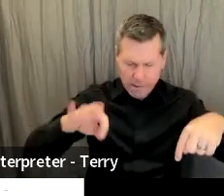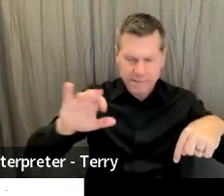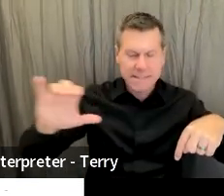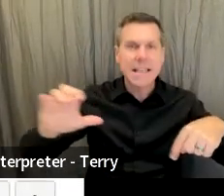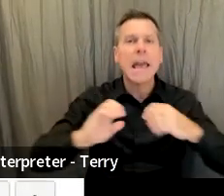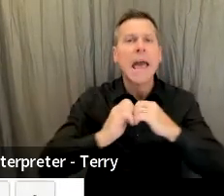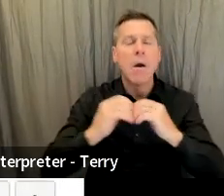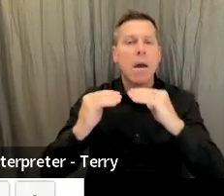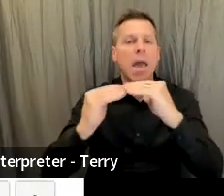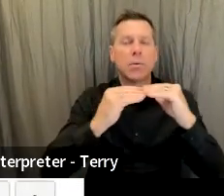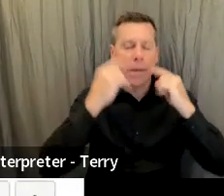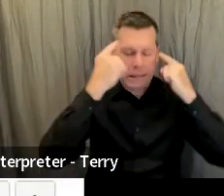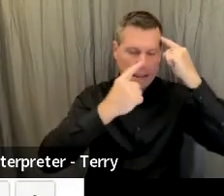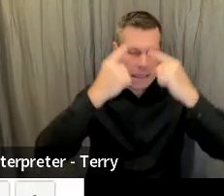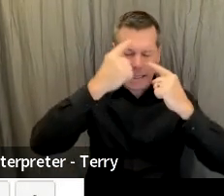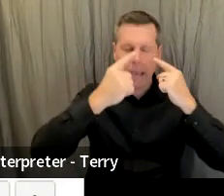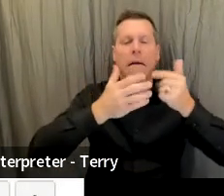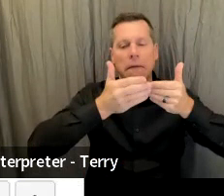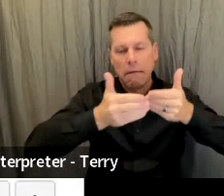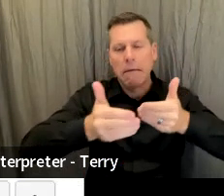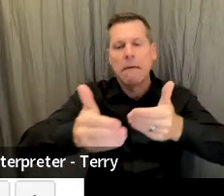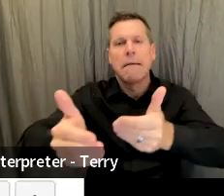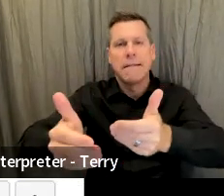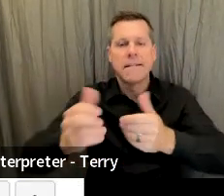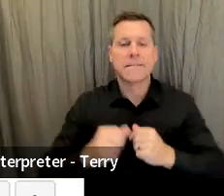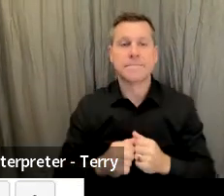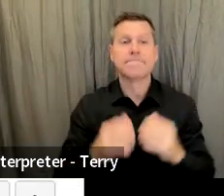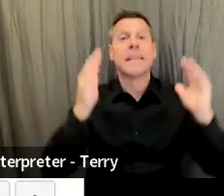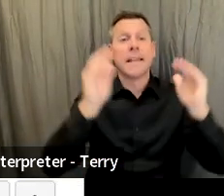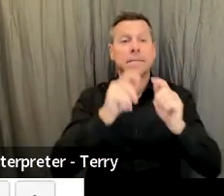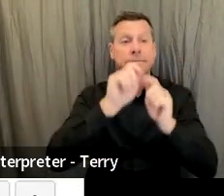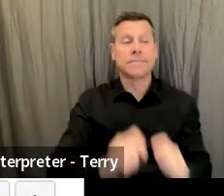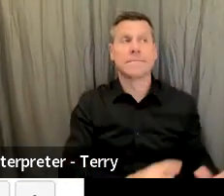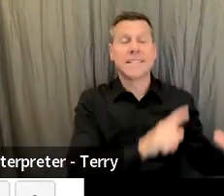And then the next slide is creating an equity minded syllabus,